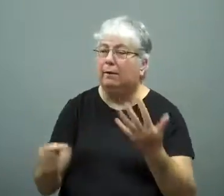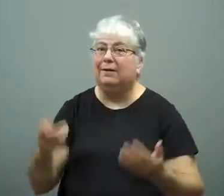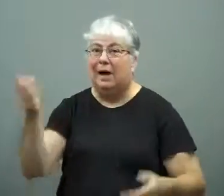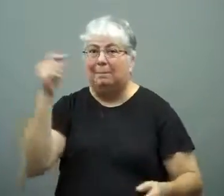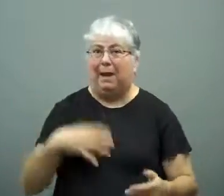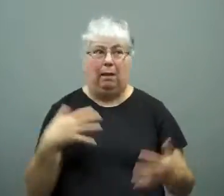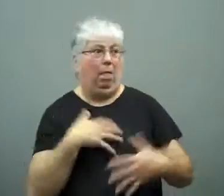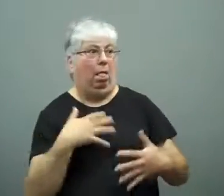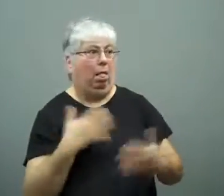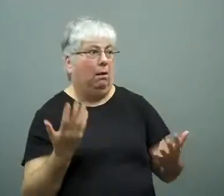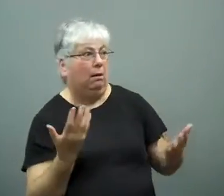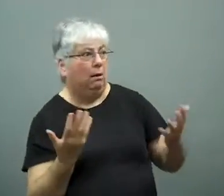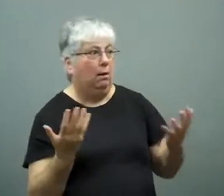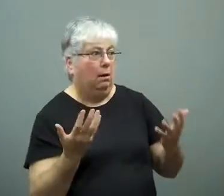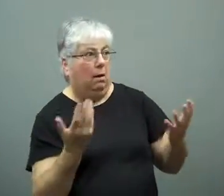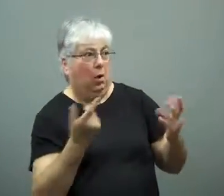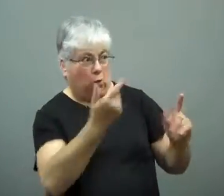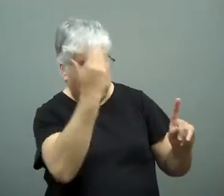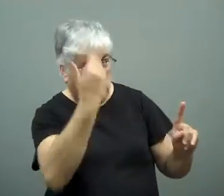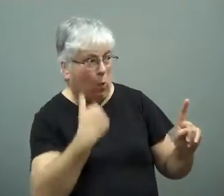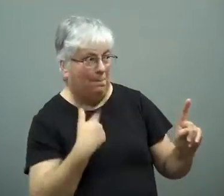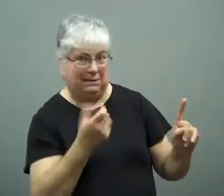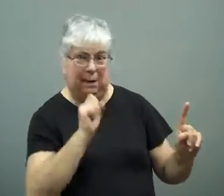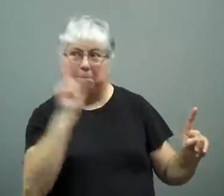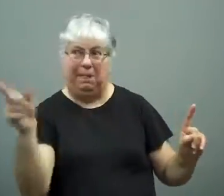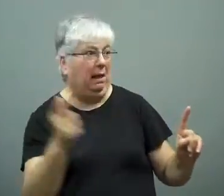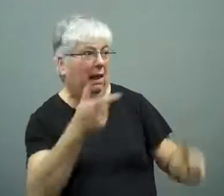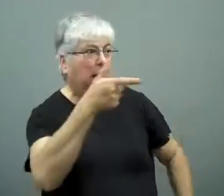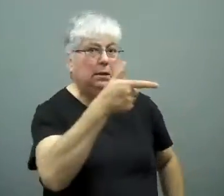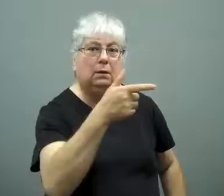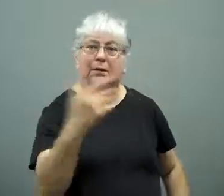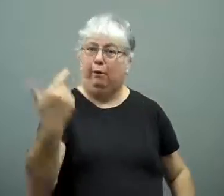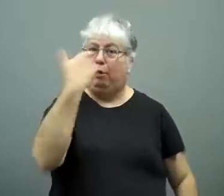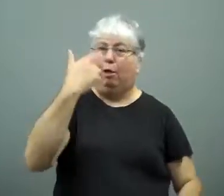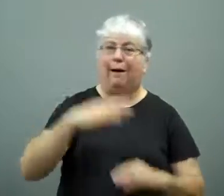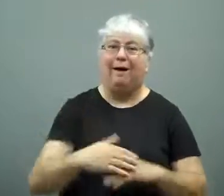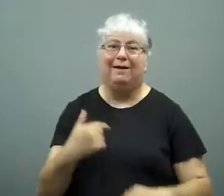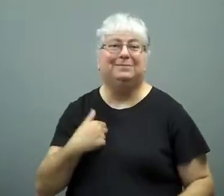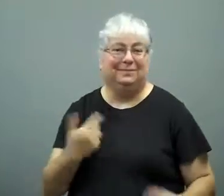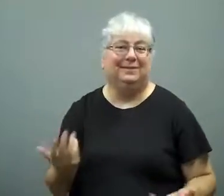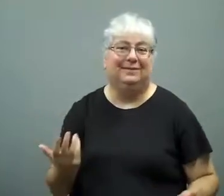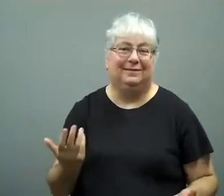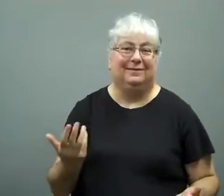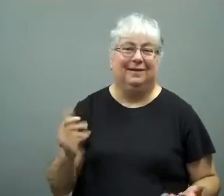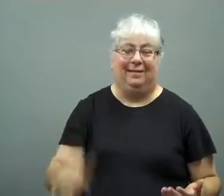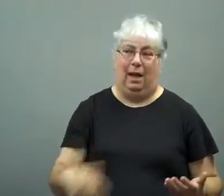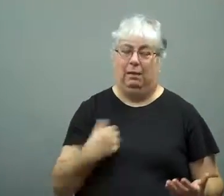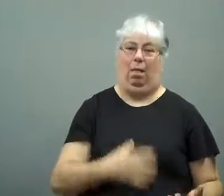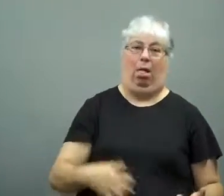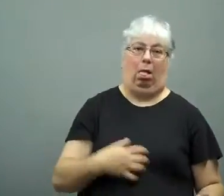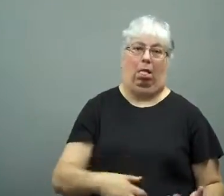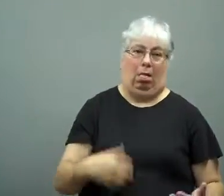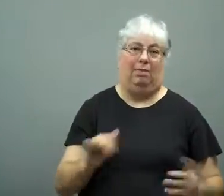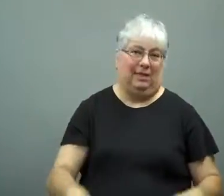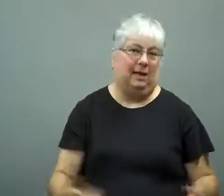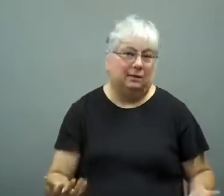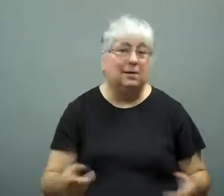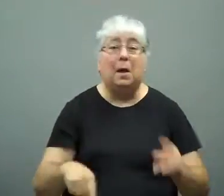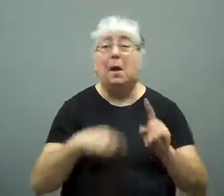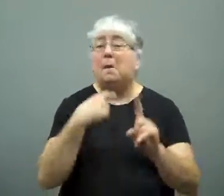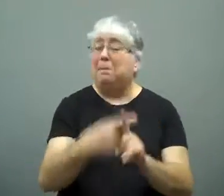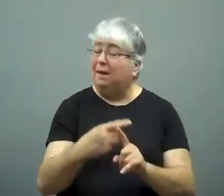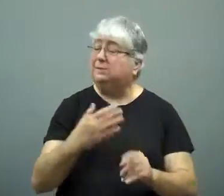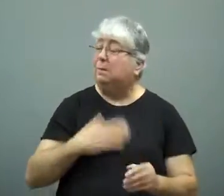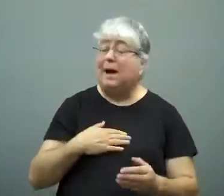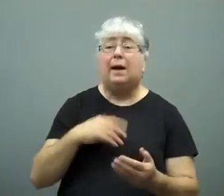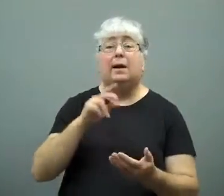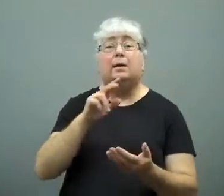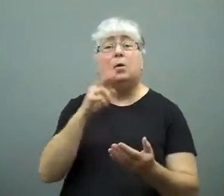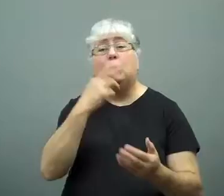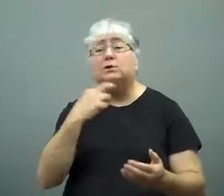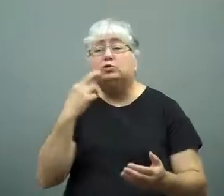The man was frightened she would identify him and held the gun on her.